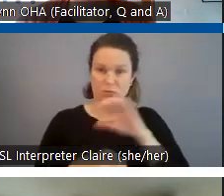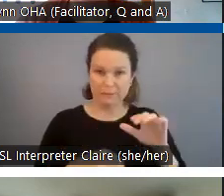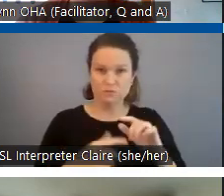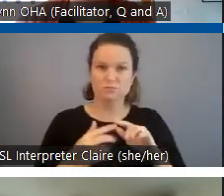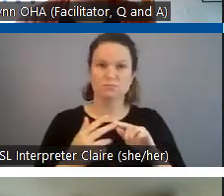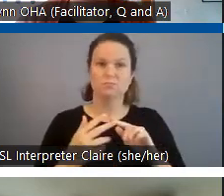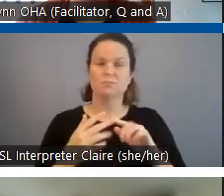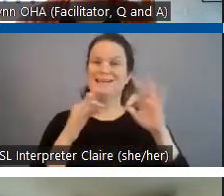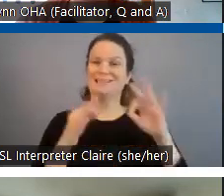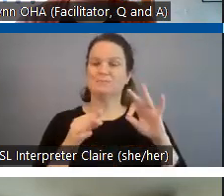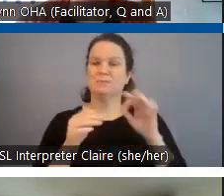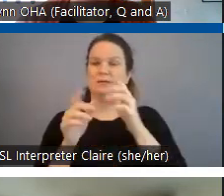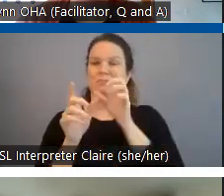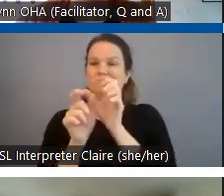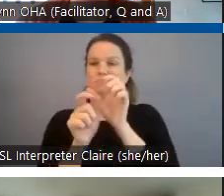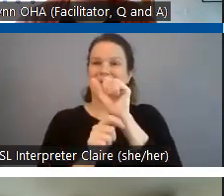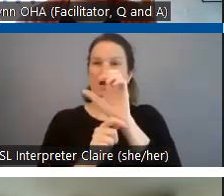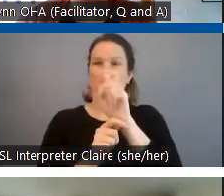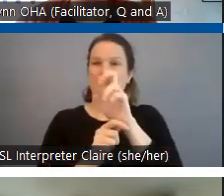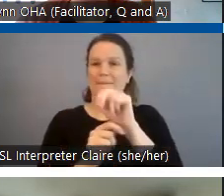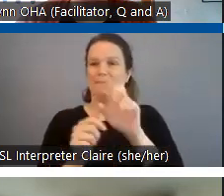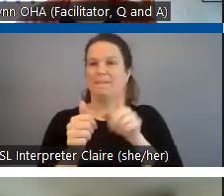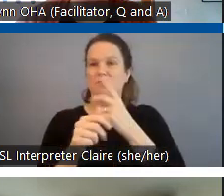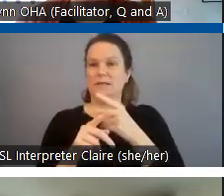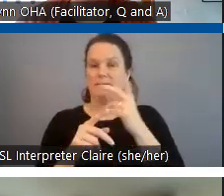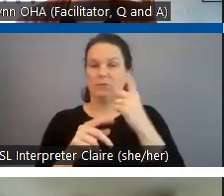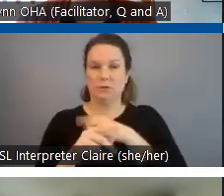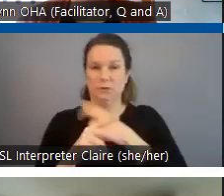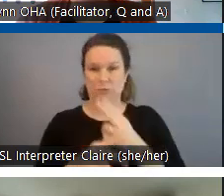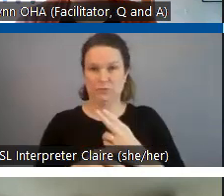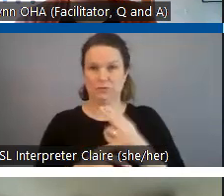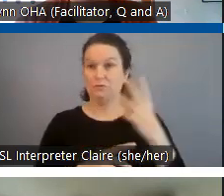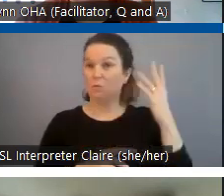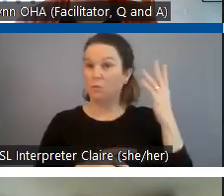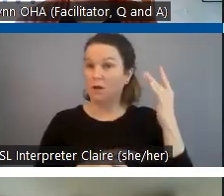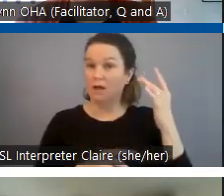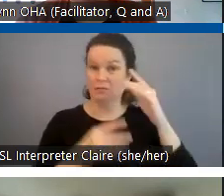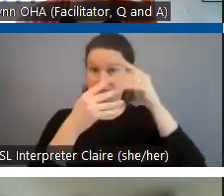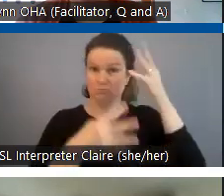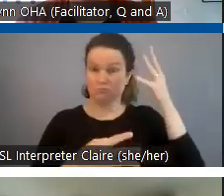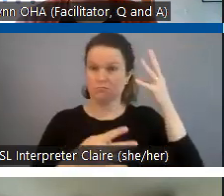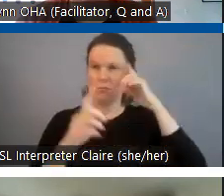explaining acronyms the first time they are used. The purpose of these practices